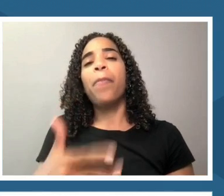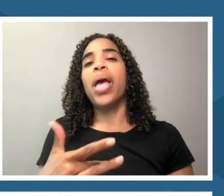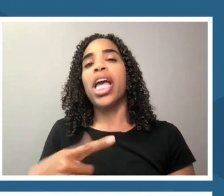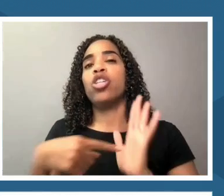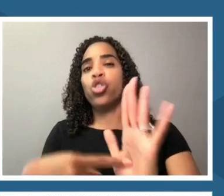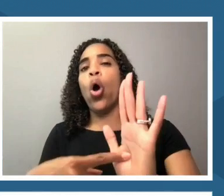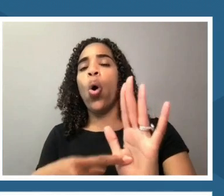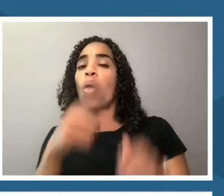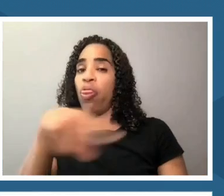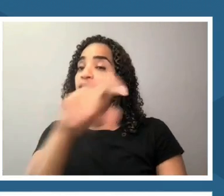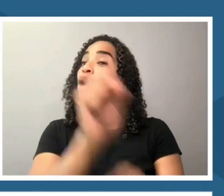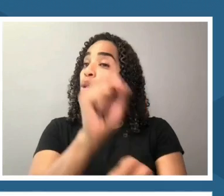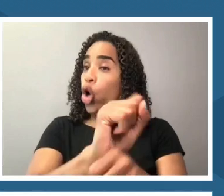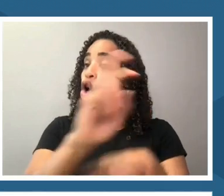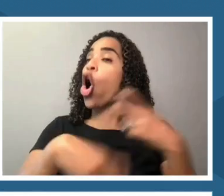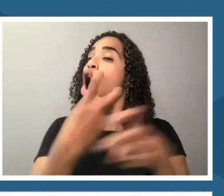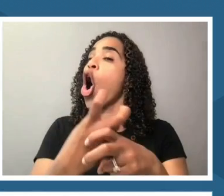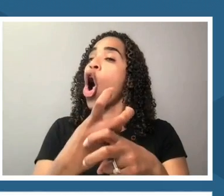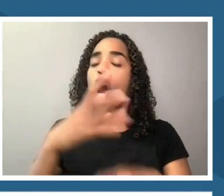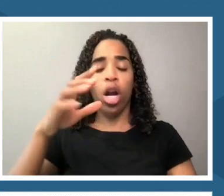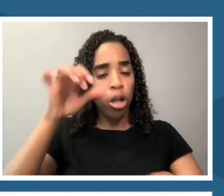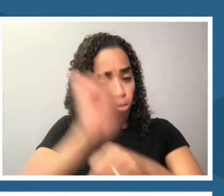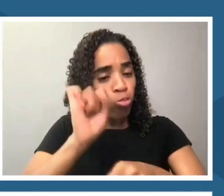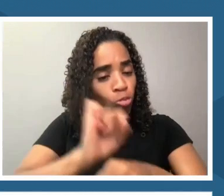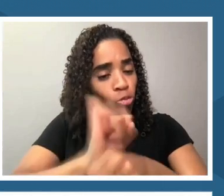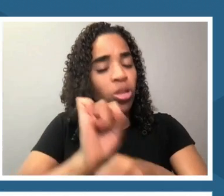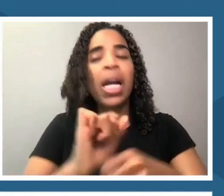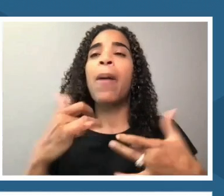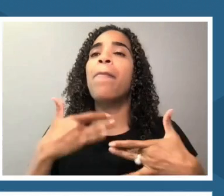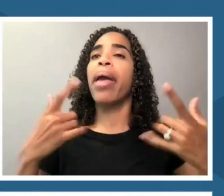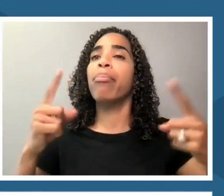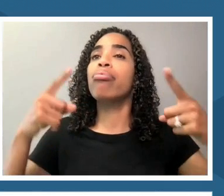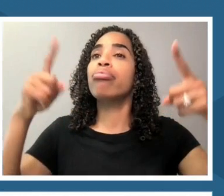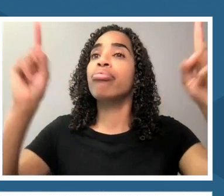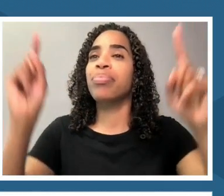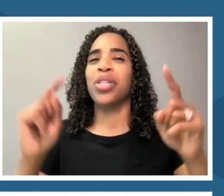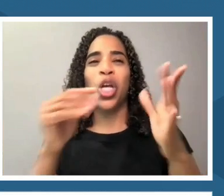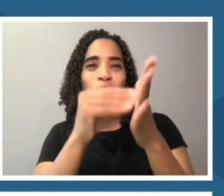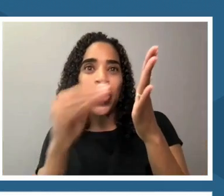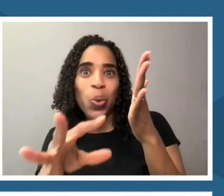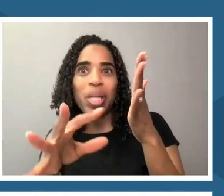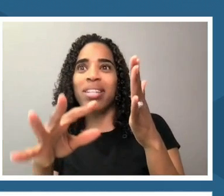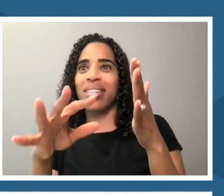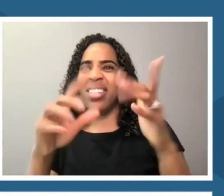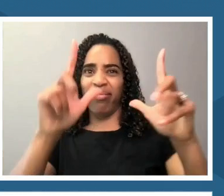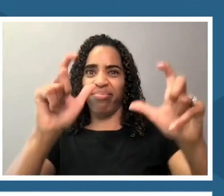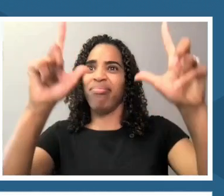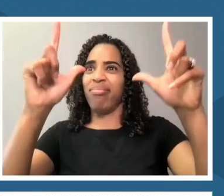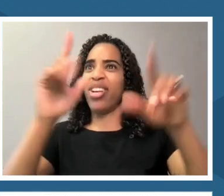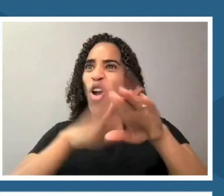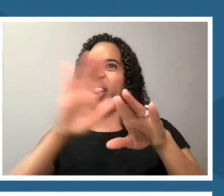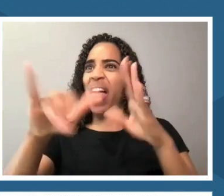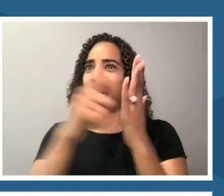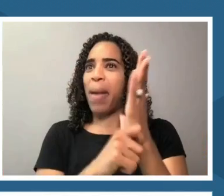diligent and successful with the students on the time magazine cover